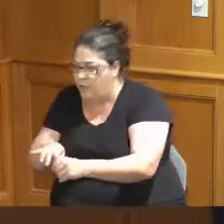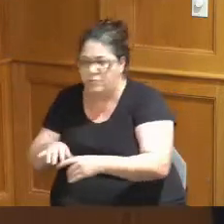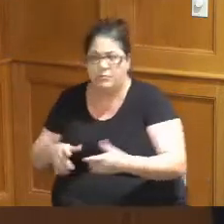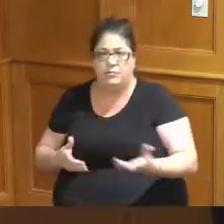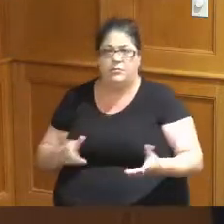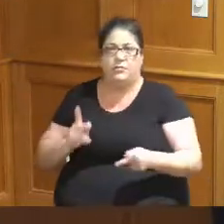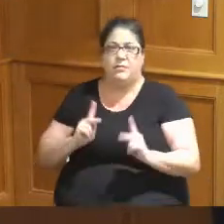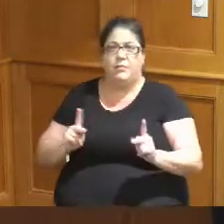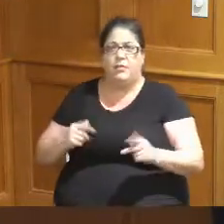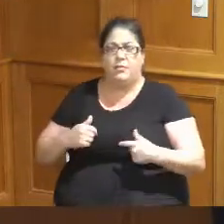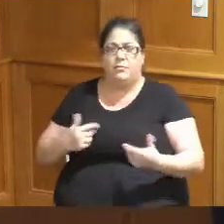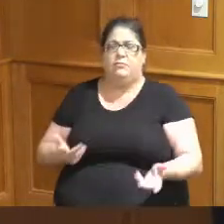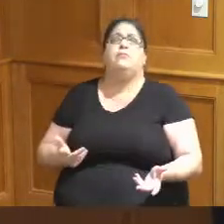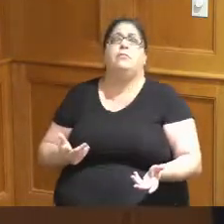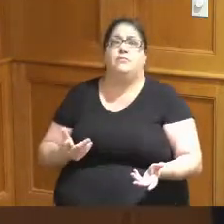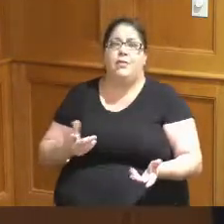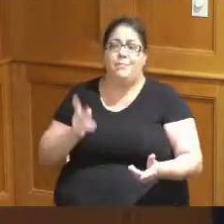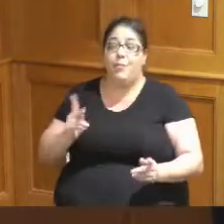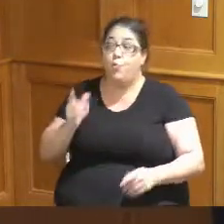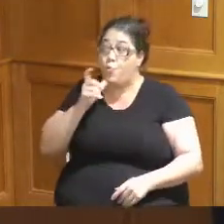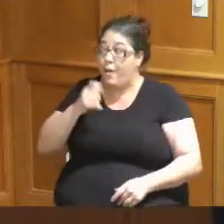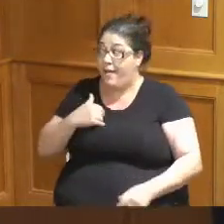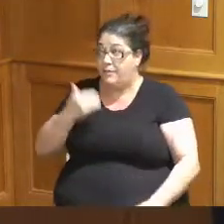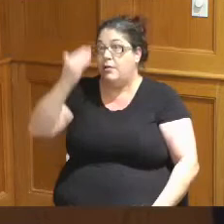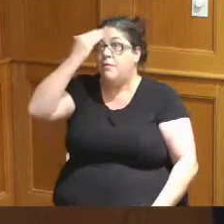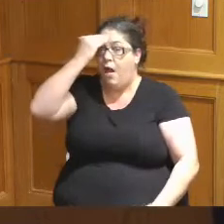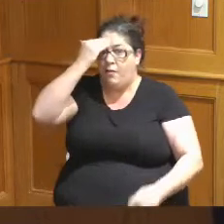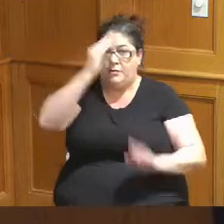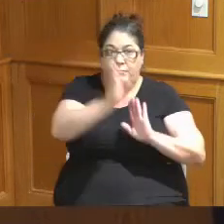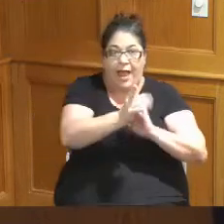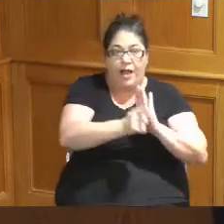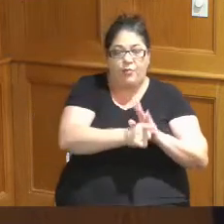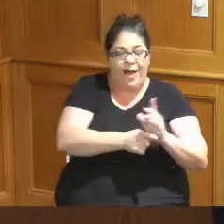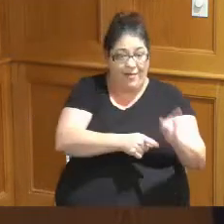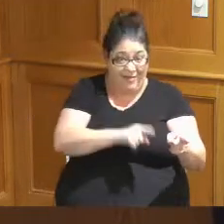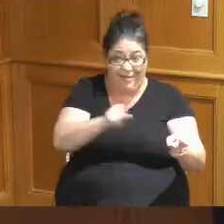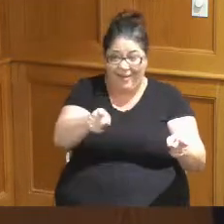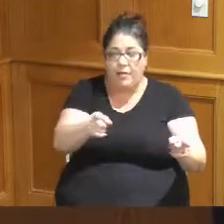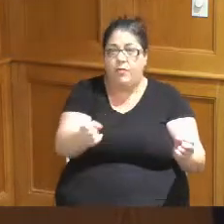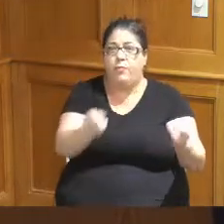the people that's got the real knowledge and background are kind of being thrown out and